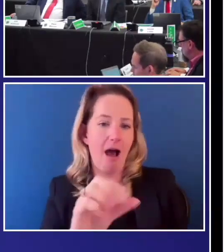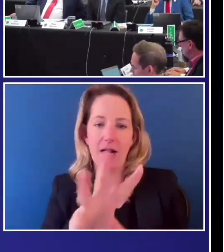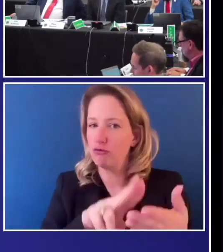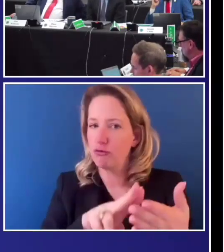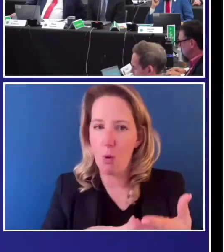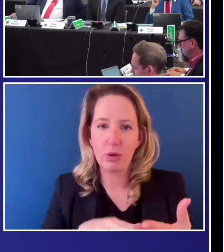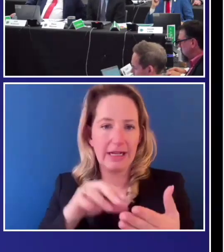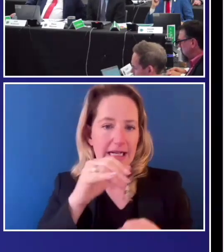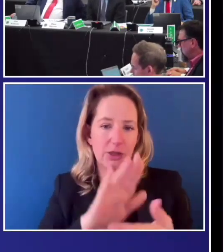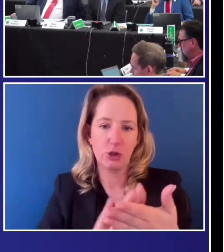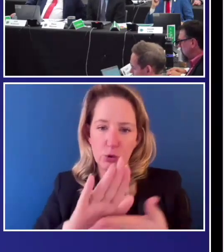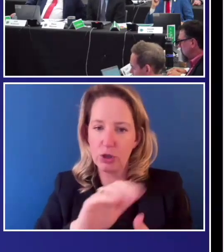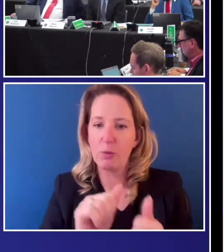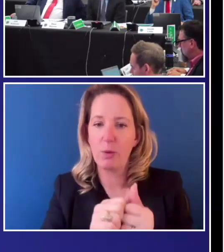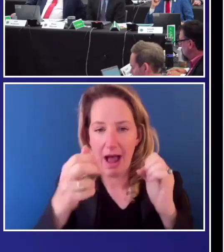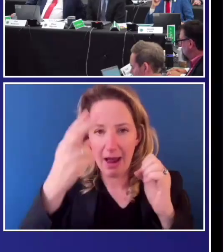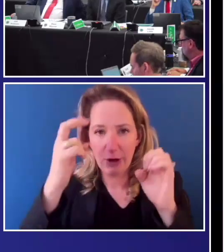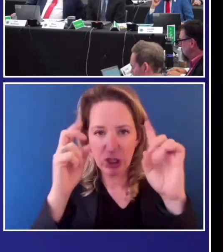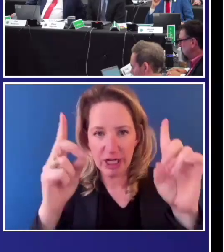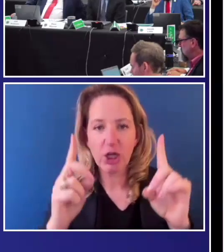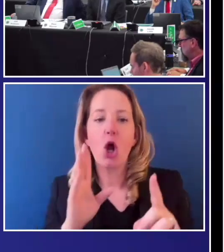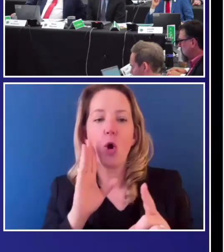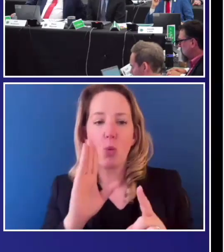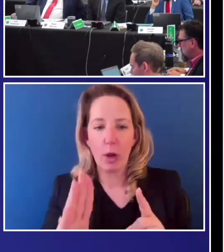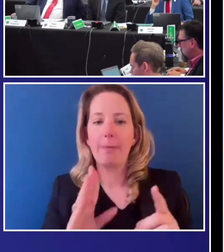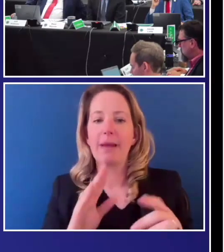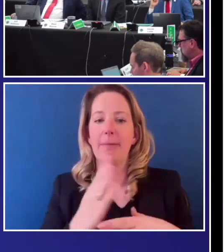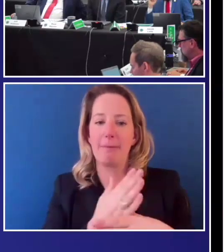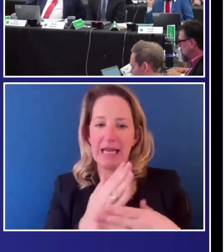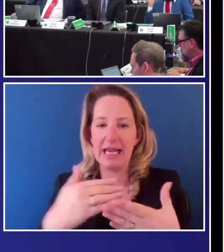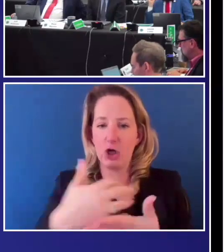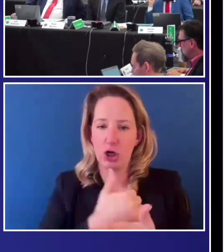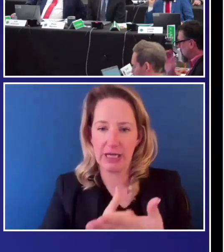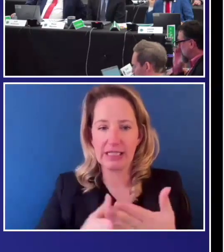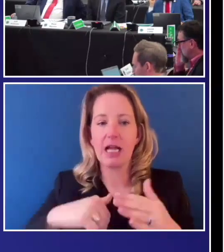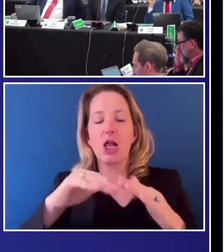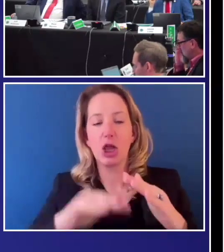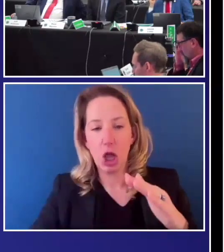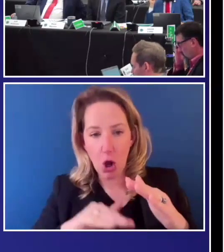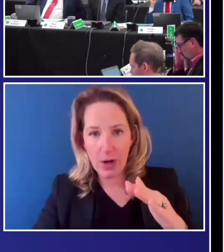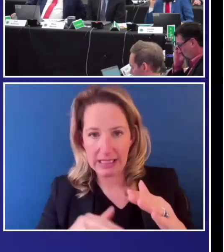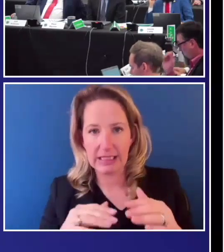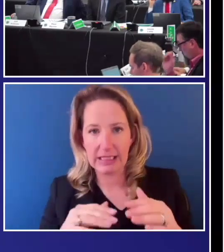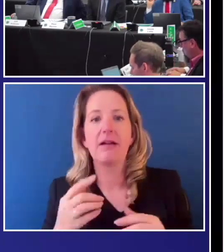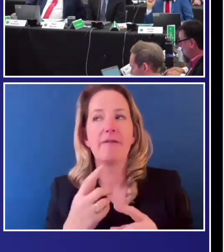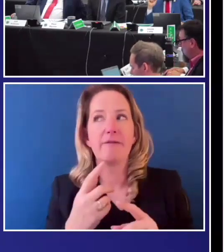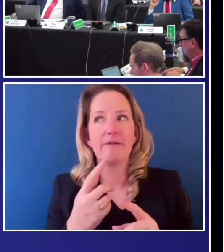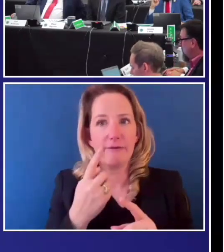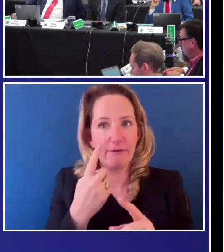the median earnings will be the lowest of the median earnings of working adults in Puerto Rico in the same field of study,